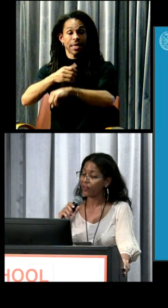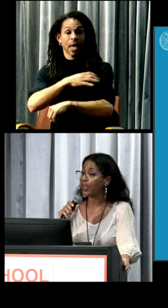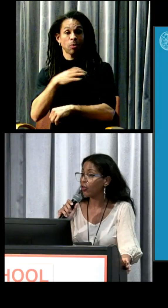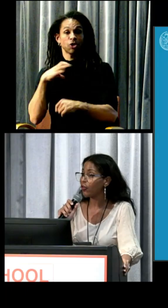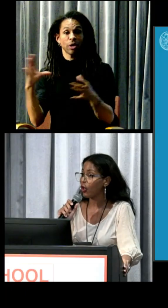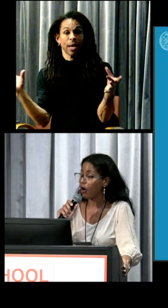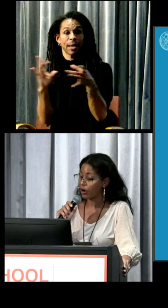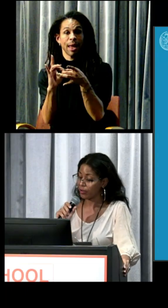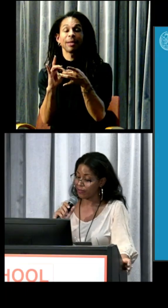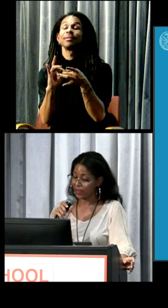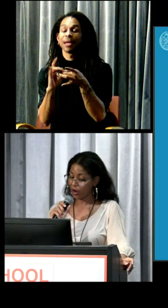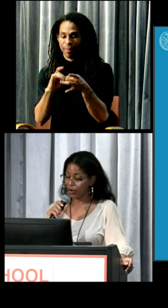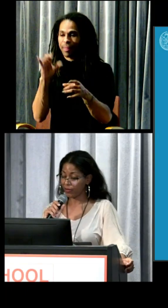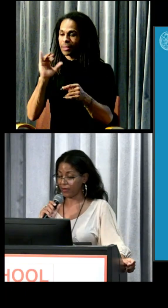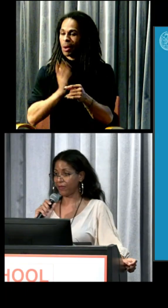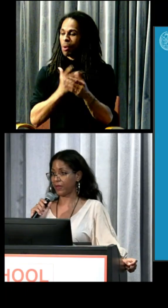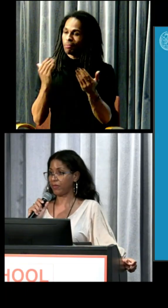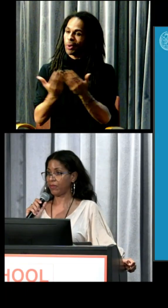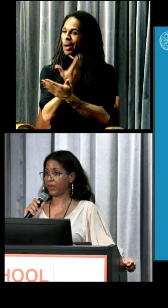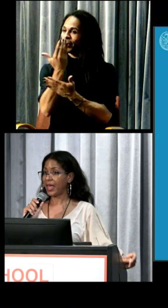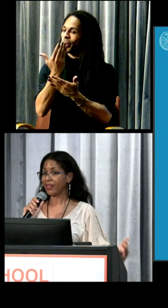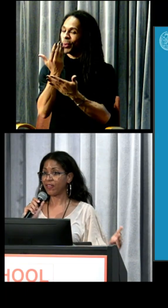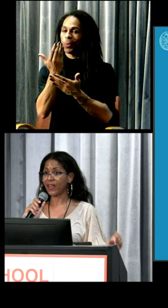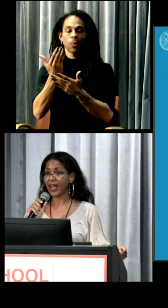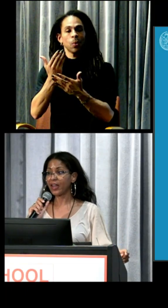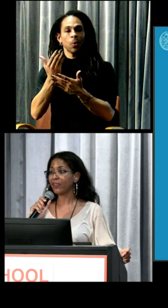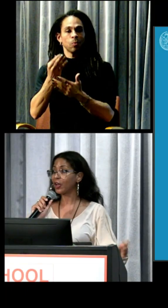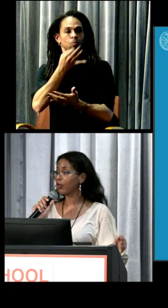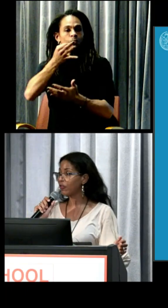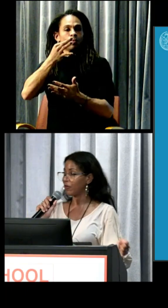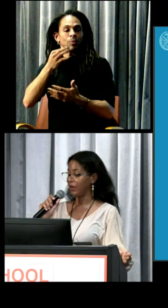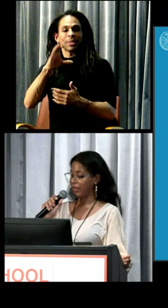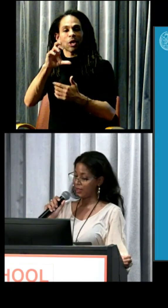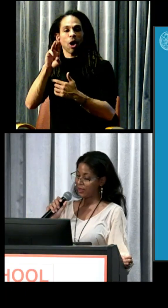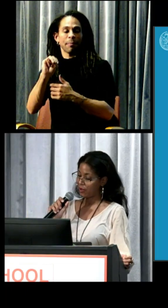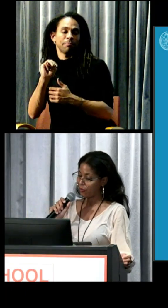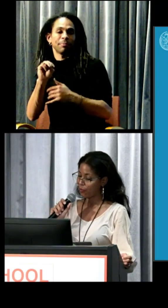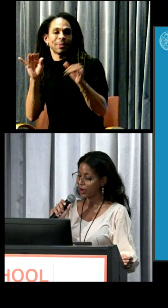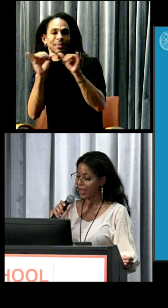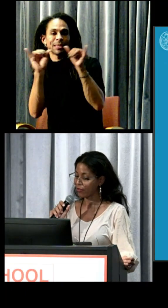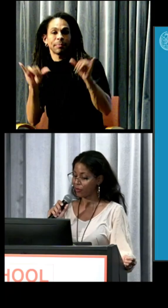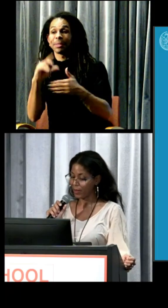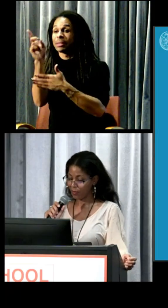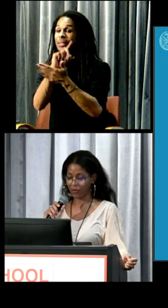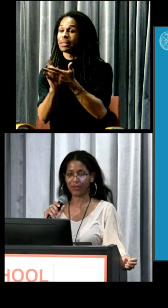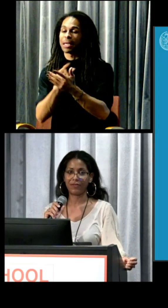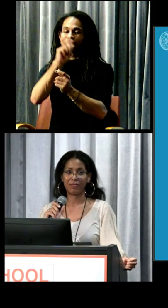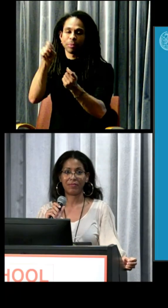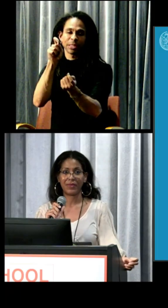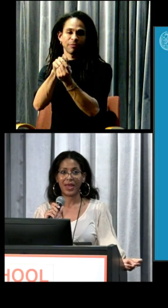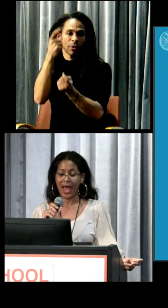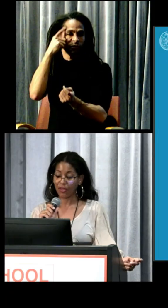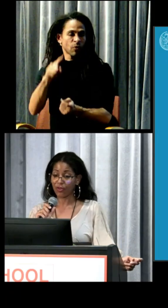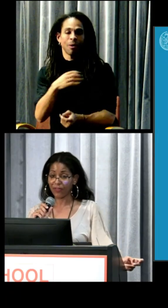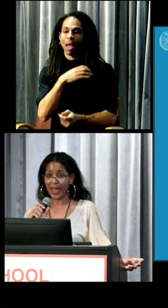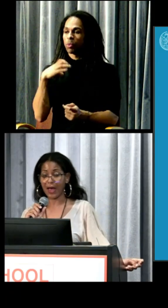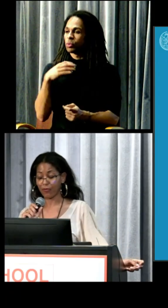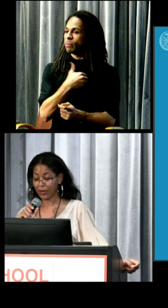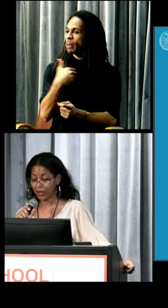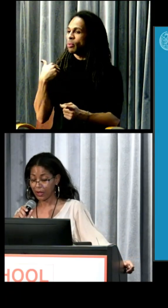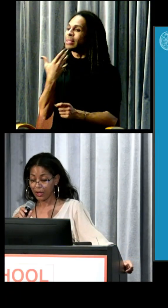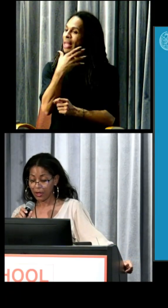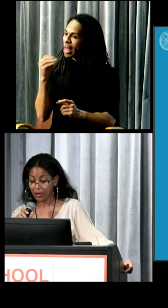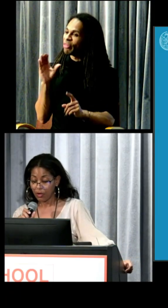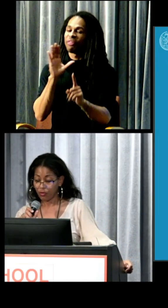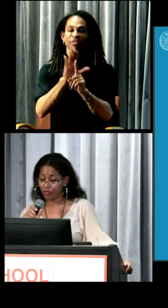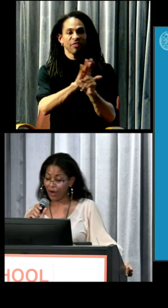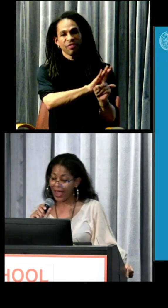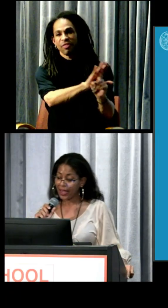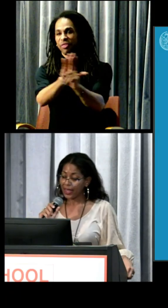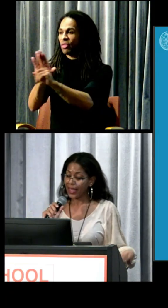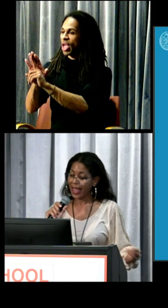So here, rather than getting to specific analysis, specific figures, we are supporting the learning